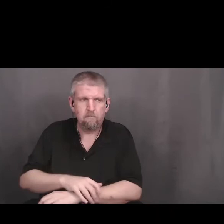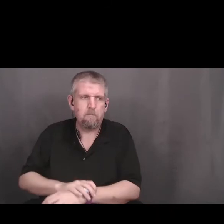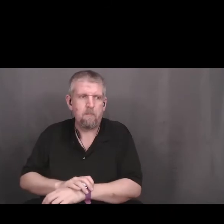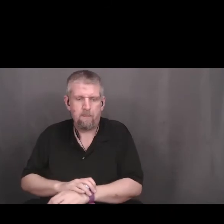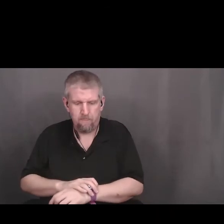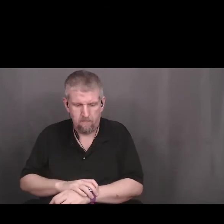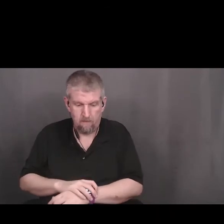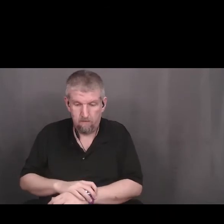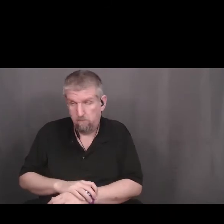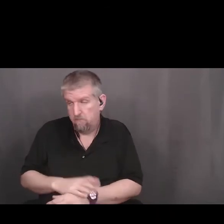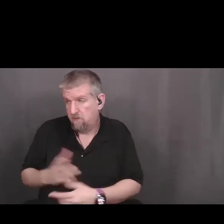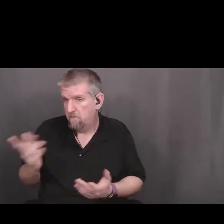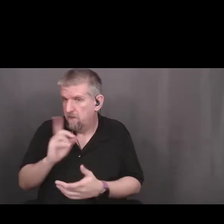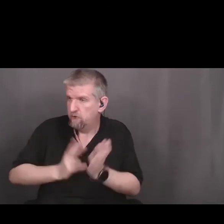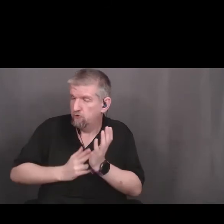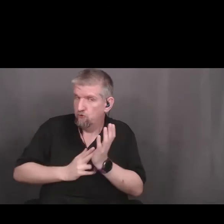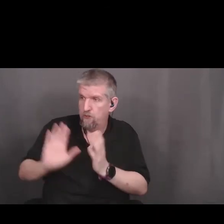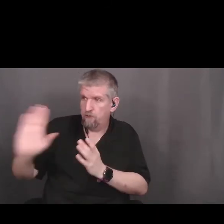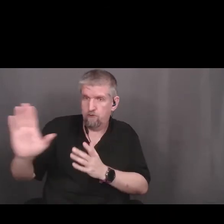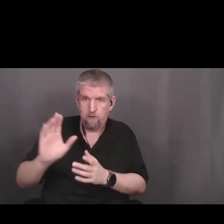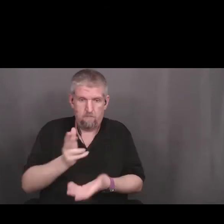such as making sure they have accessible parking space.